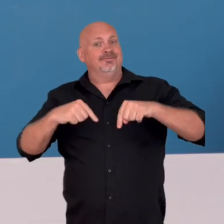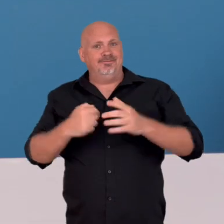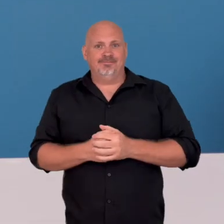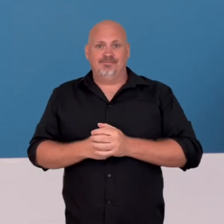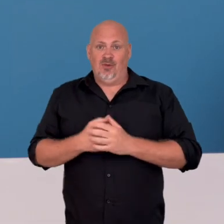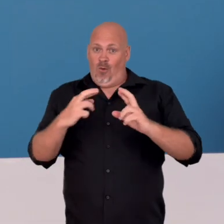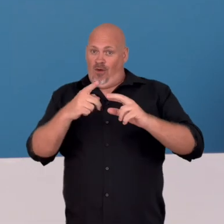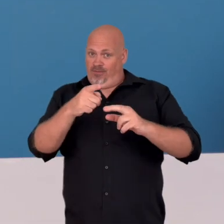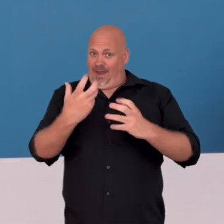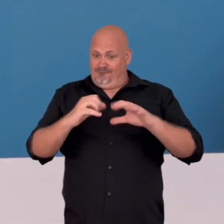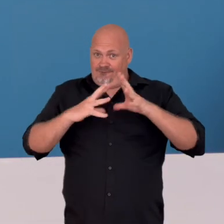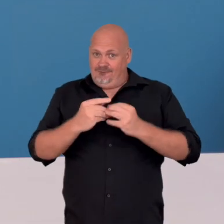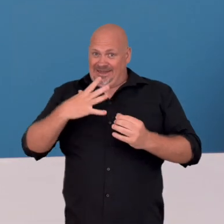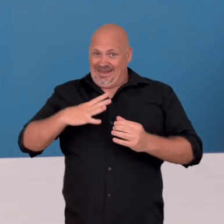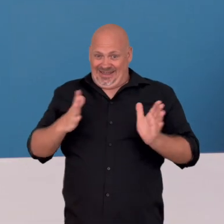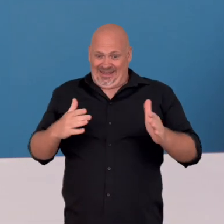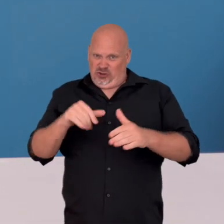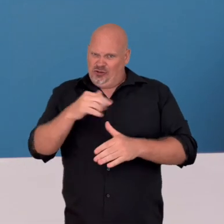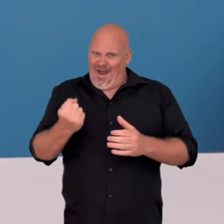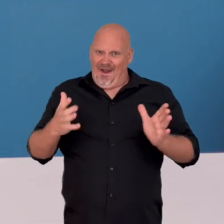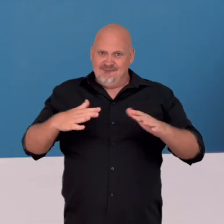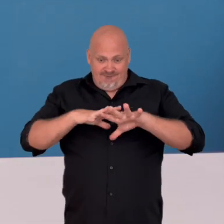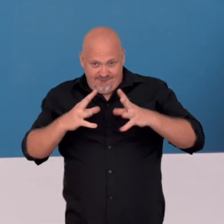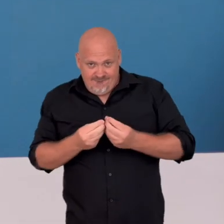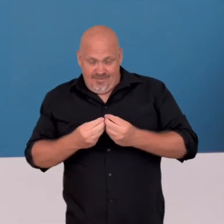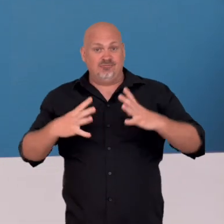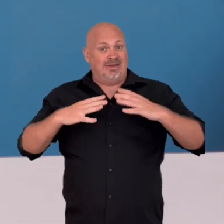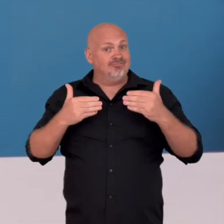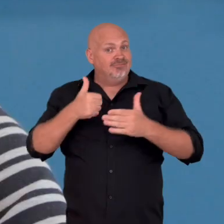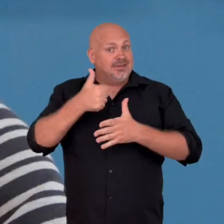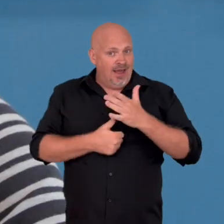you need for today's workshop in front of you so let's get started over to you Ken